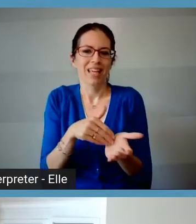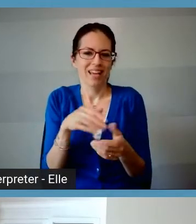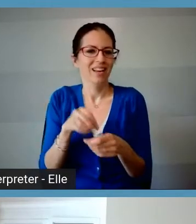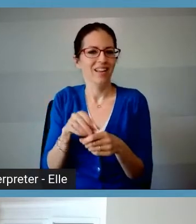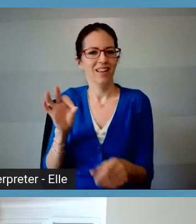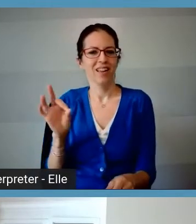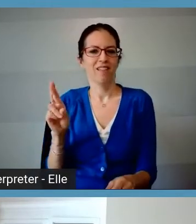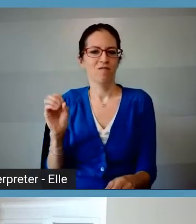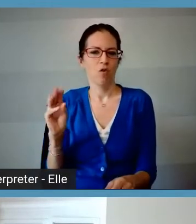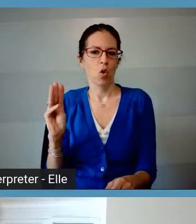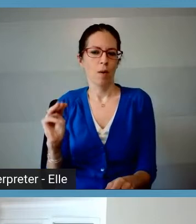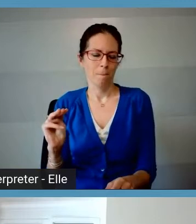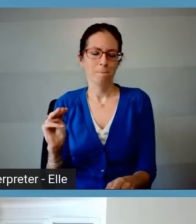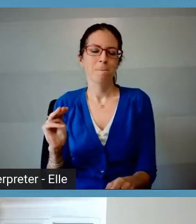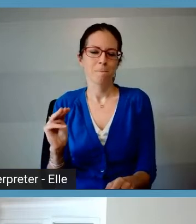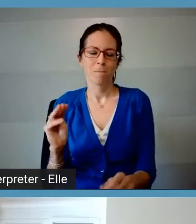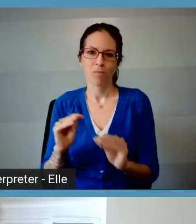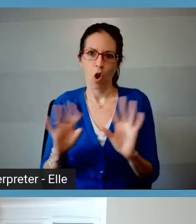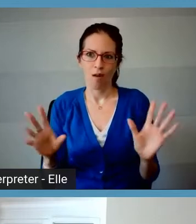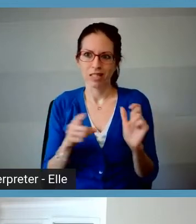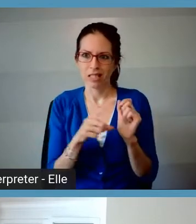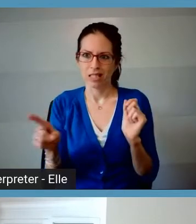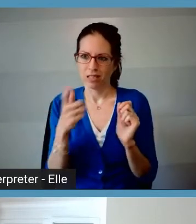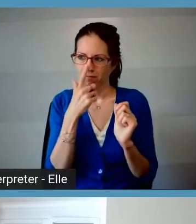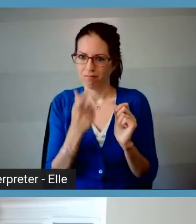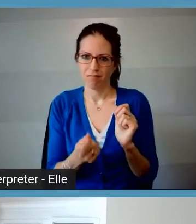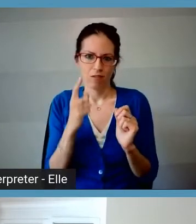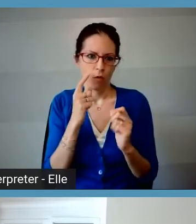have because obviously there's a lot of interest for both of you and what you are doing pretty.